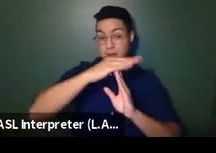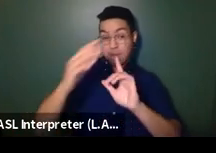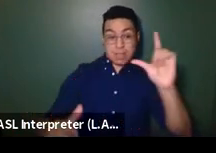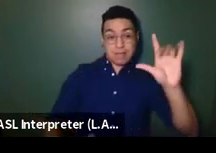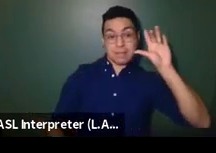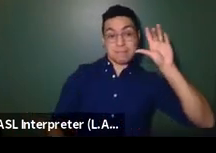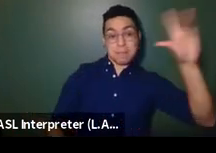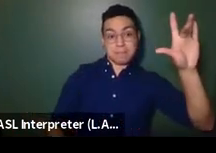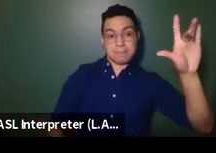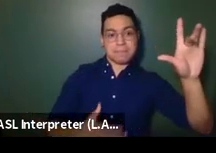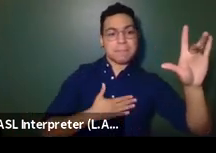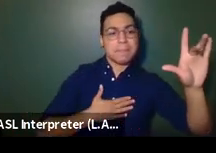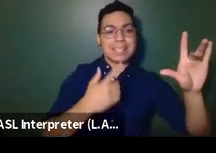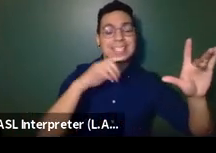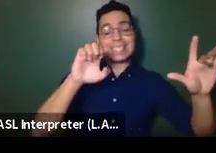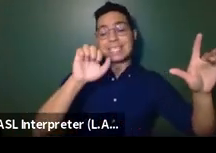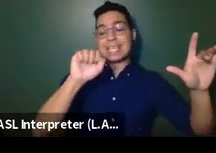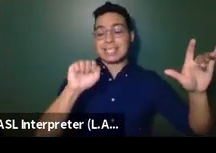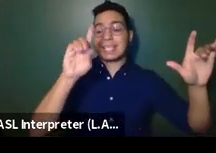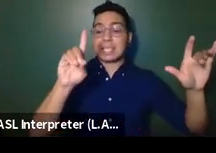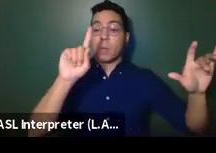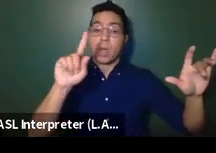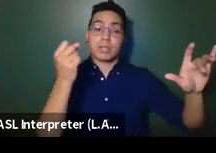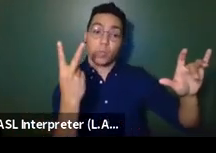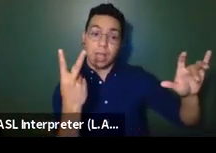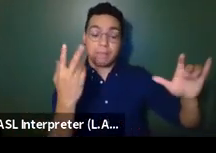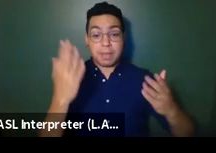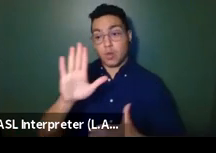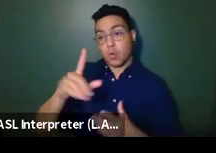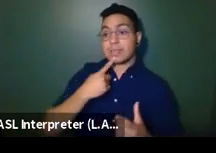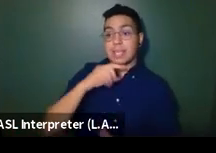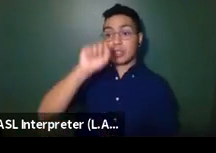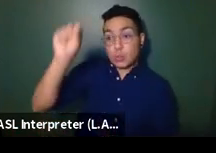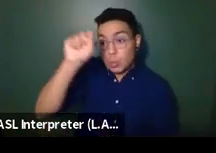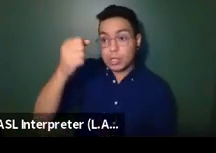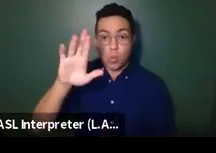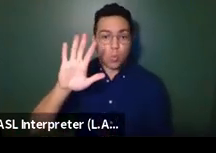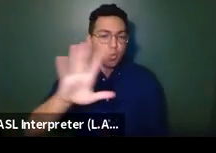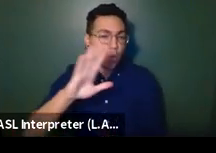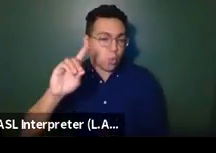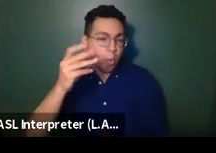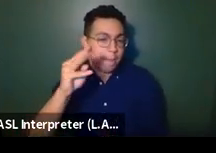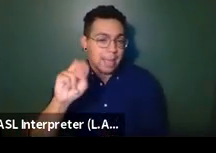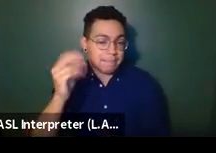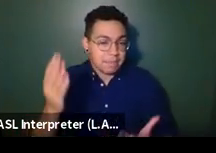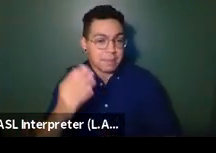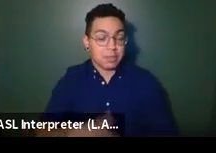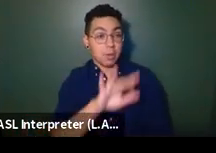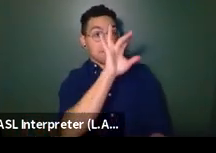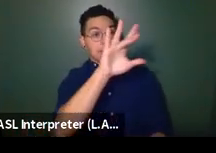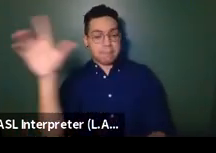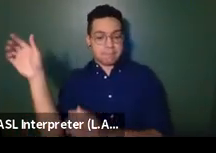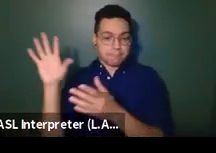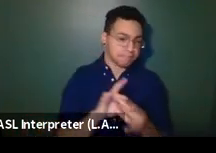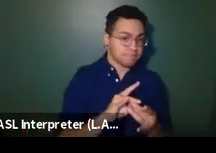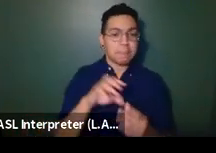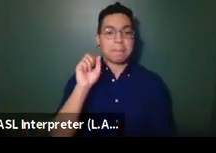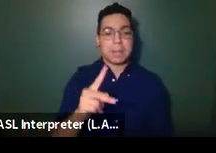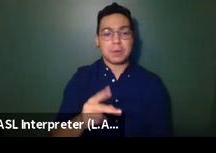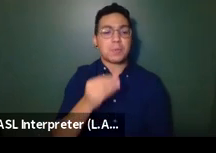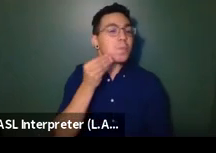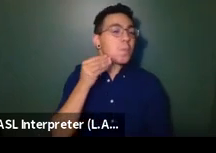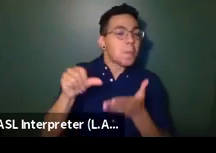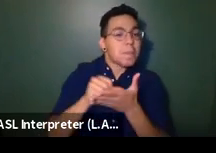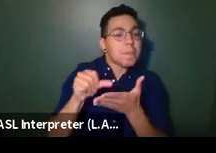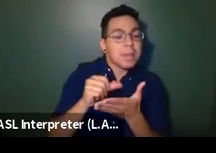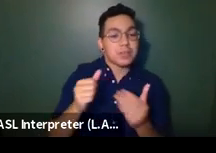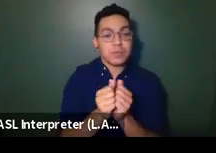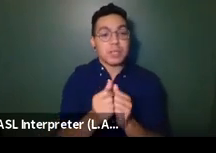ESD 189 - Amy Colburn: Mine says ESP 112 but yours might see a school, a G or your domain. So if you click on that little button, you'll get to this landing page with that has that recent activity and dashboard.